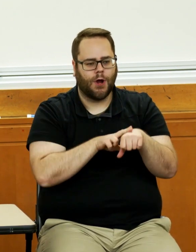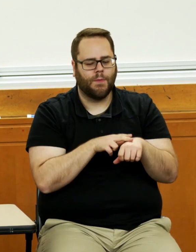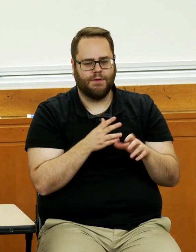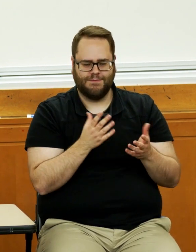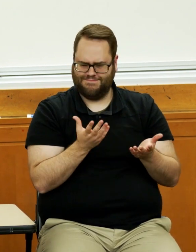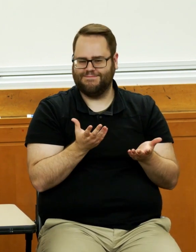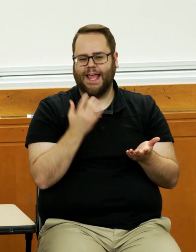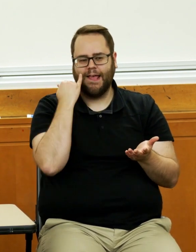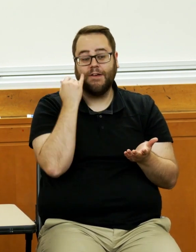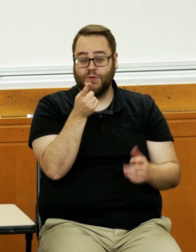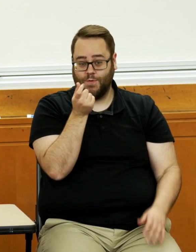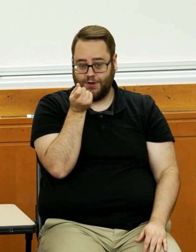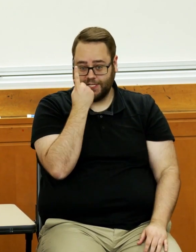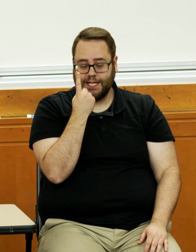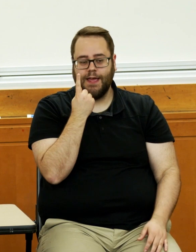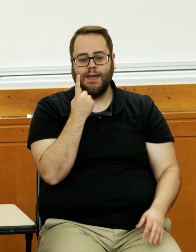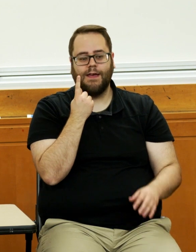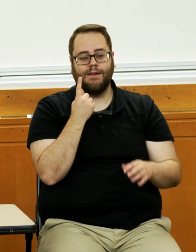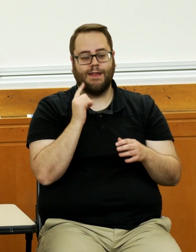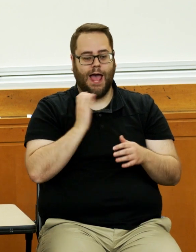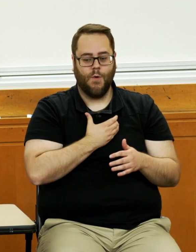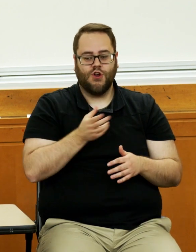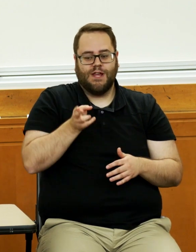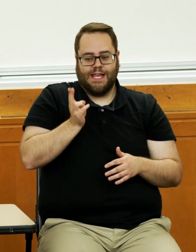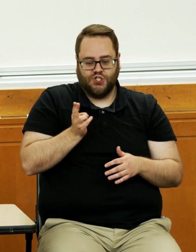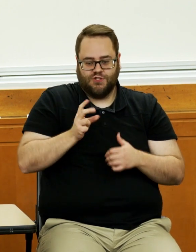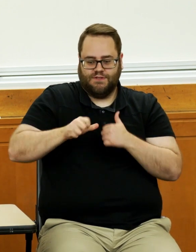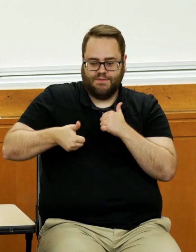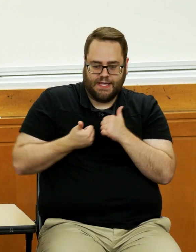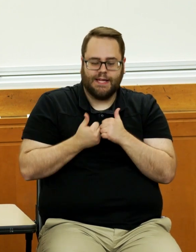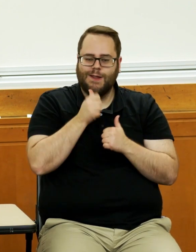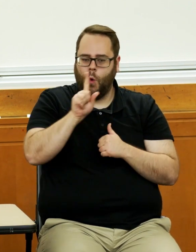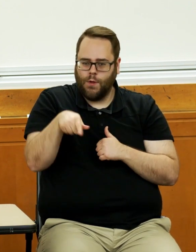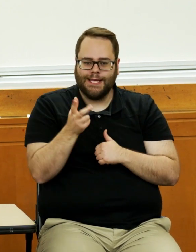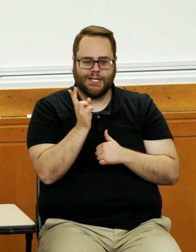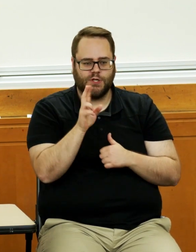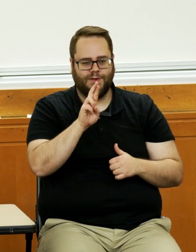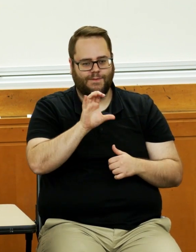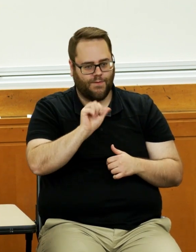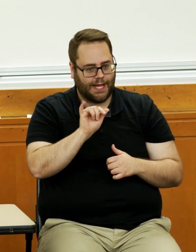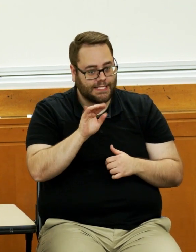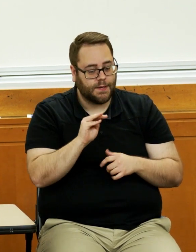understand the underpinnings of our history as not just the history of racism, but also a history of